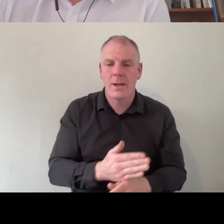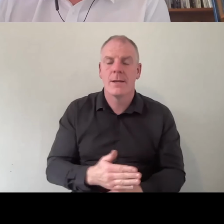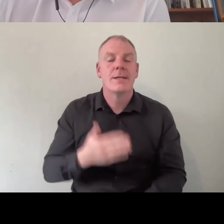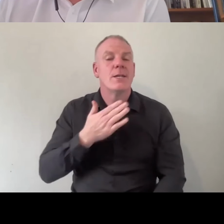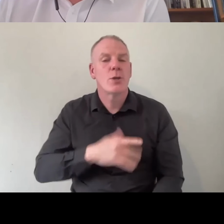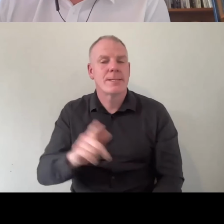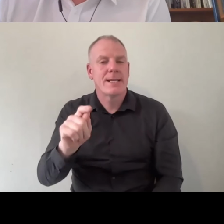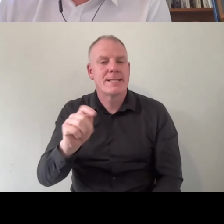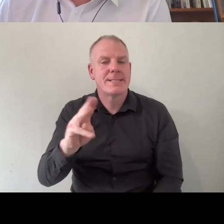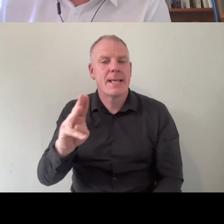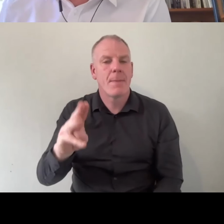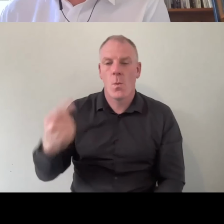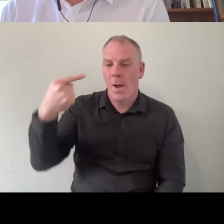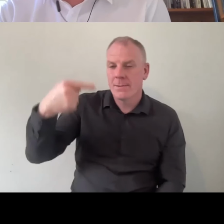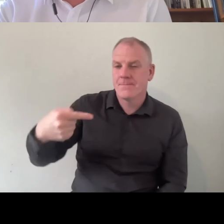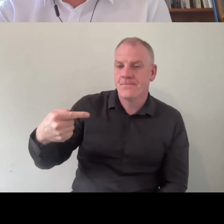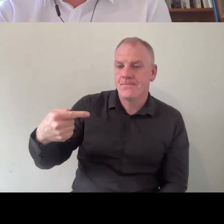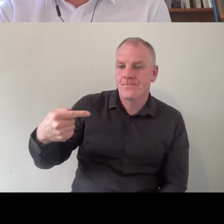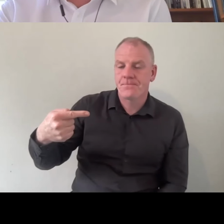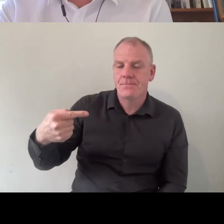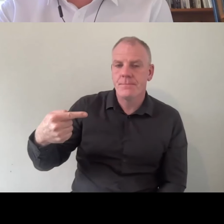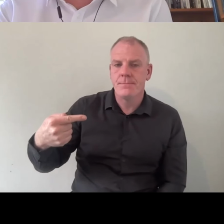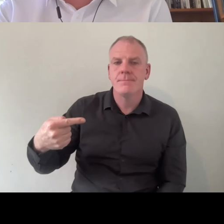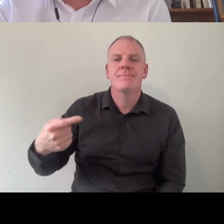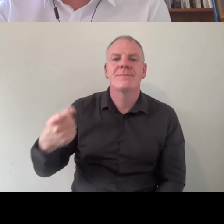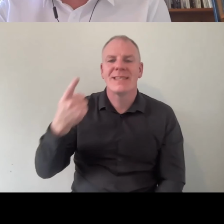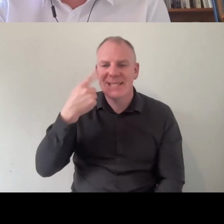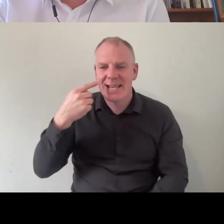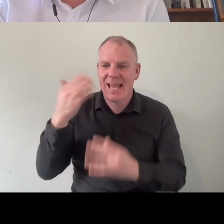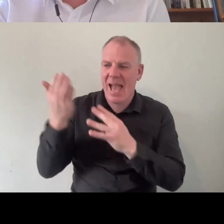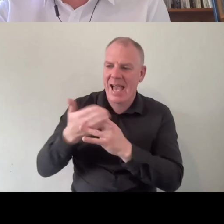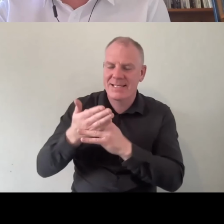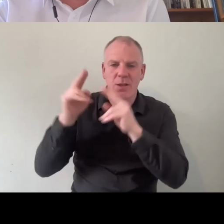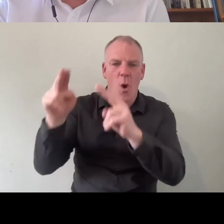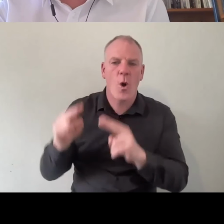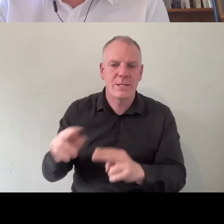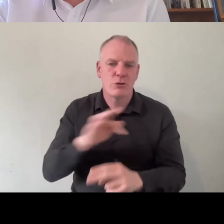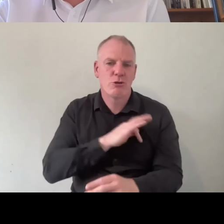you need to look at carrying out an access audit. So, an access audit of your building.